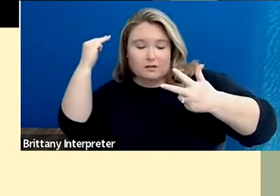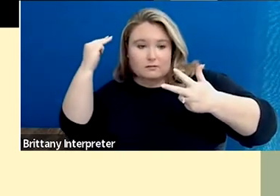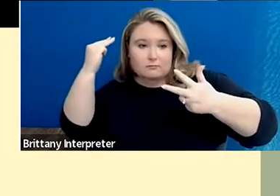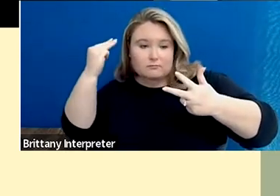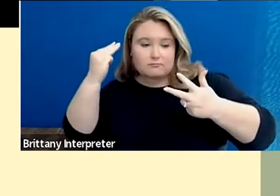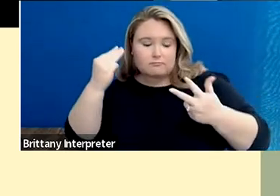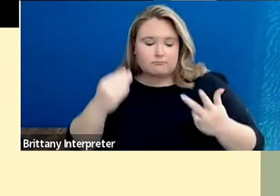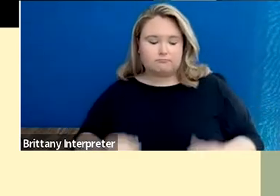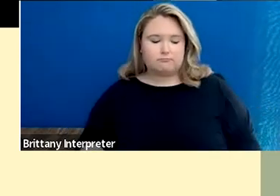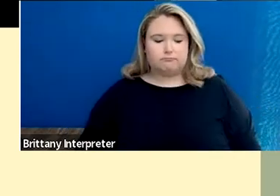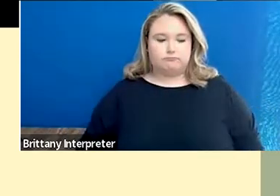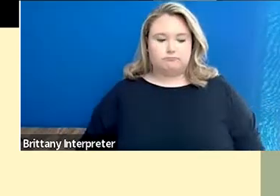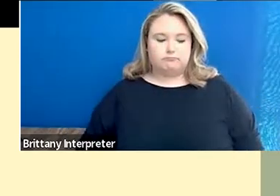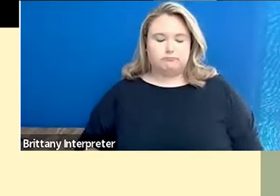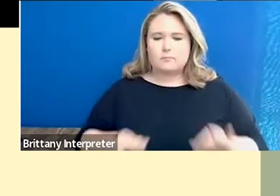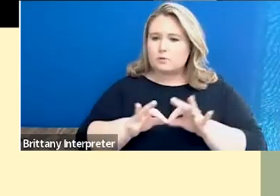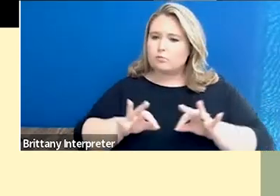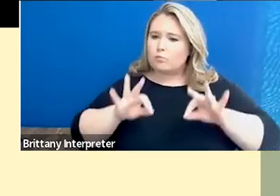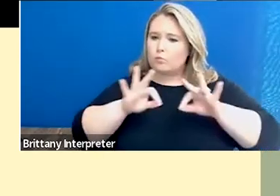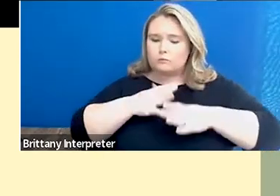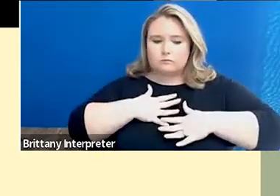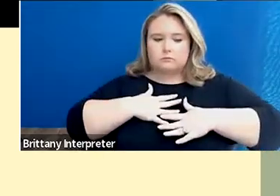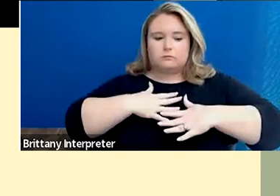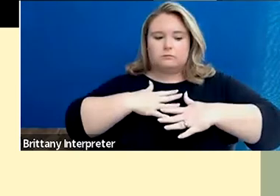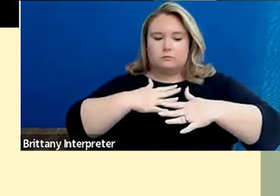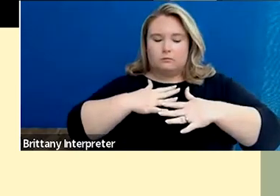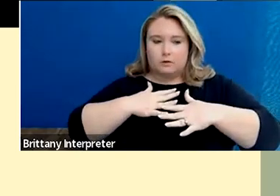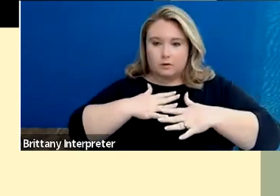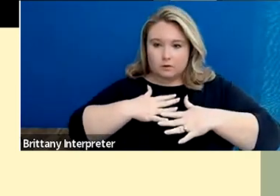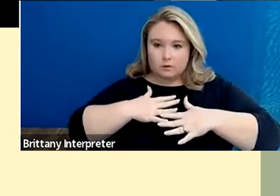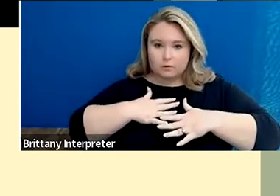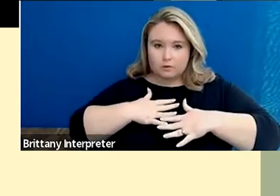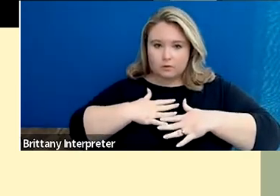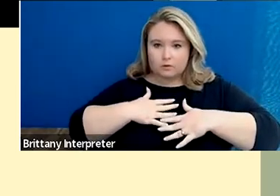Still breathing while we are noticing what is happening inside of our bodies.